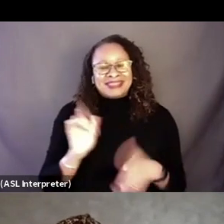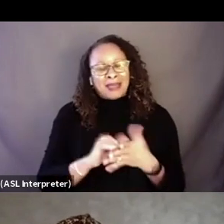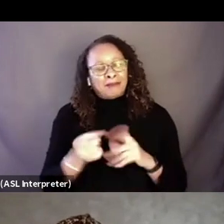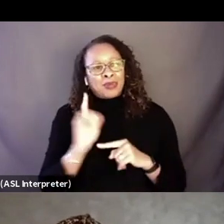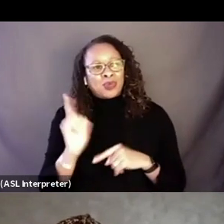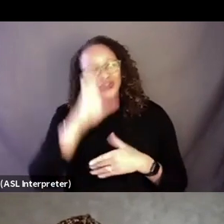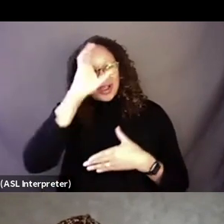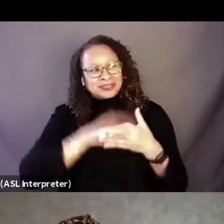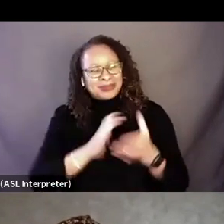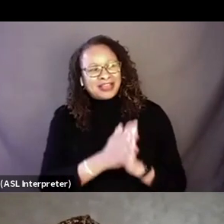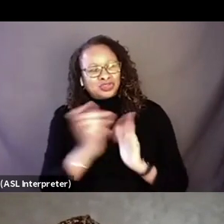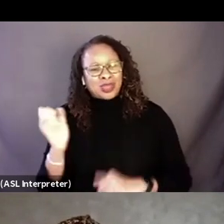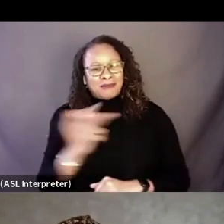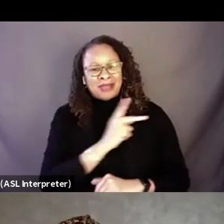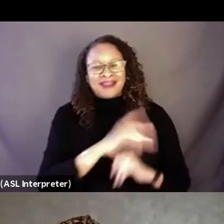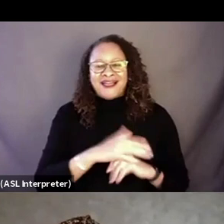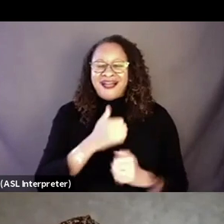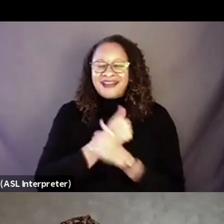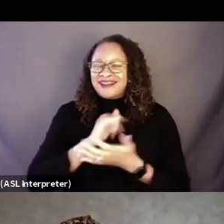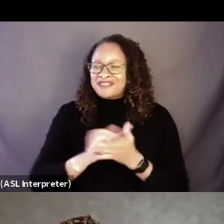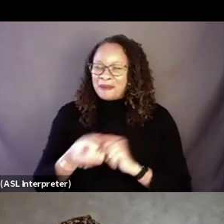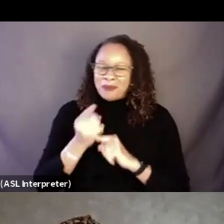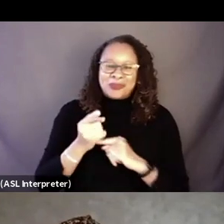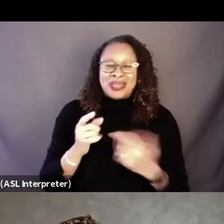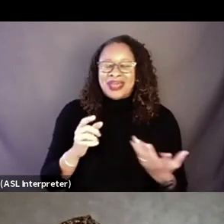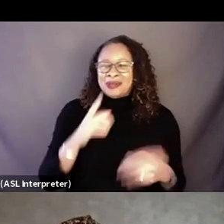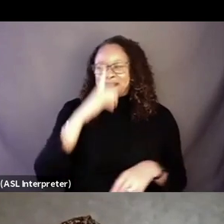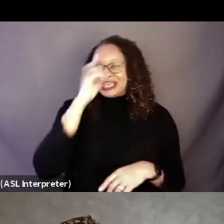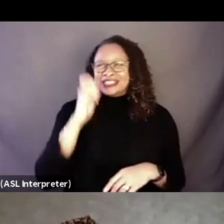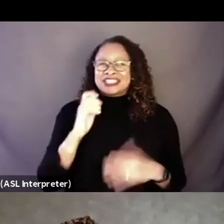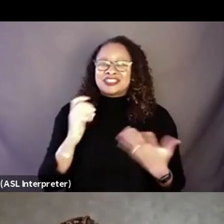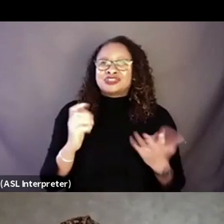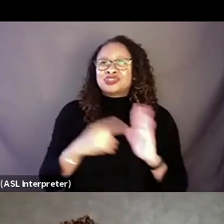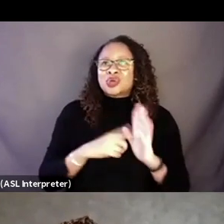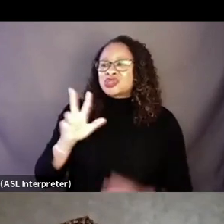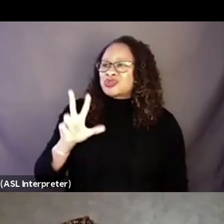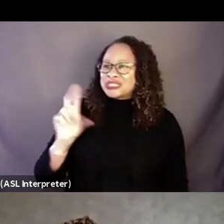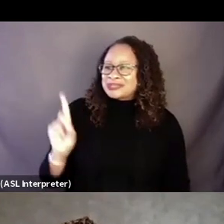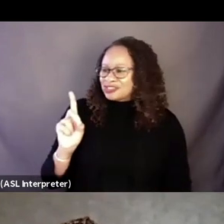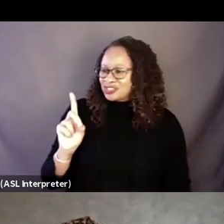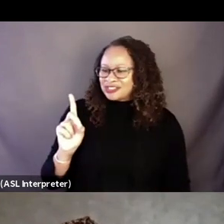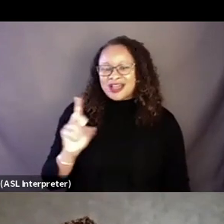And I love that because it just shows the three dimensionality of your existence, right?